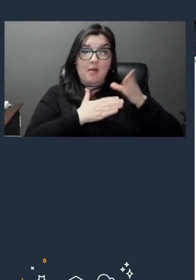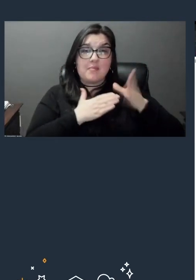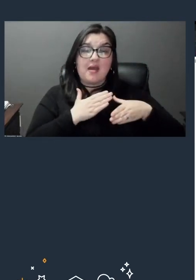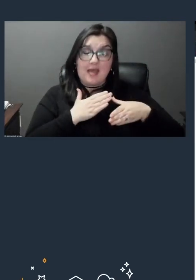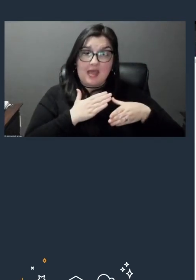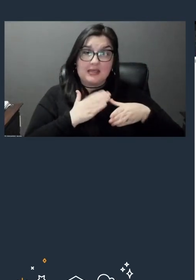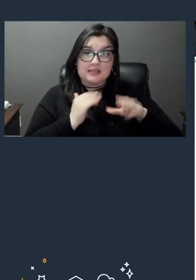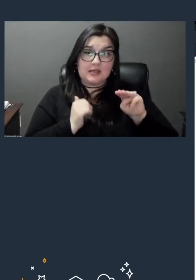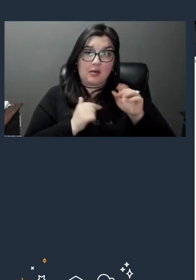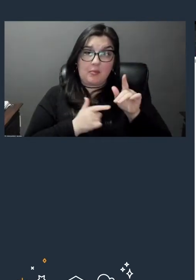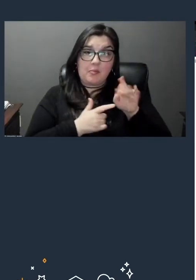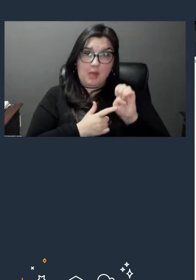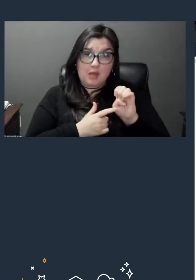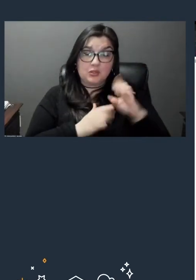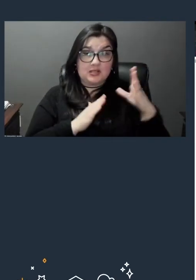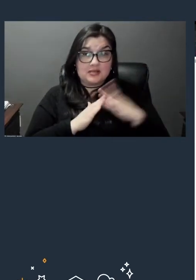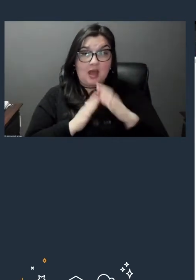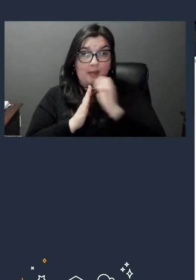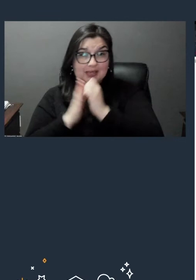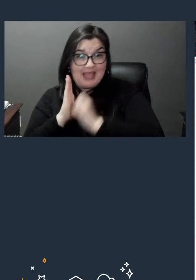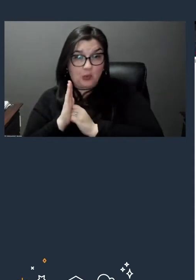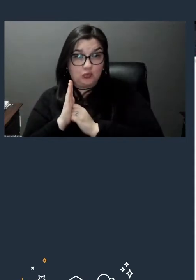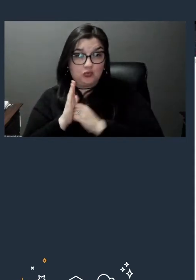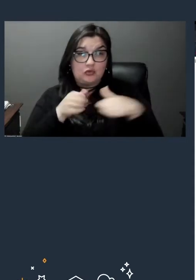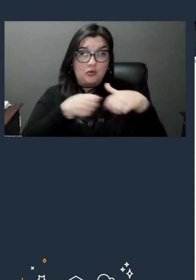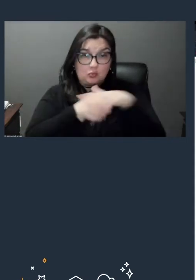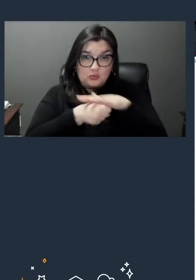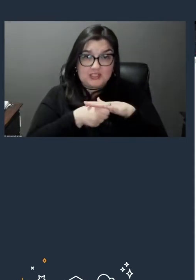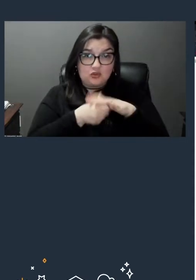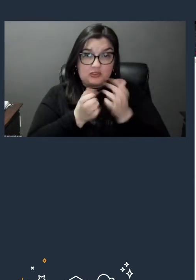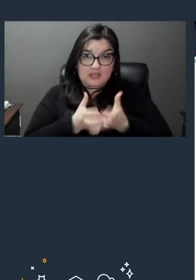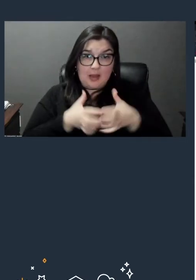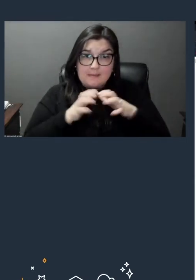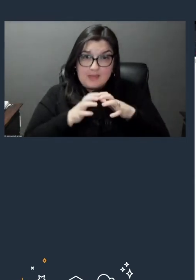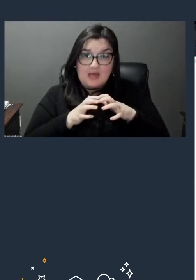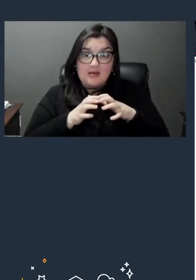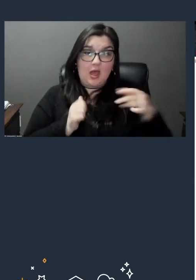regions, buckets, and prefixes by any metrics of choice.